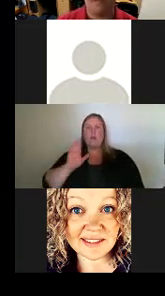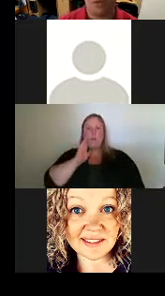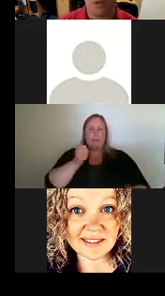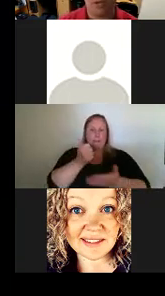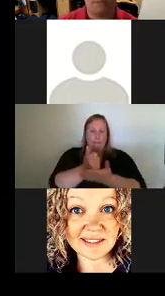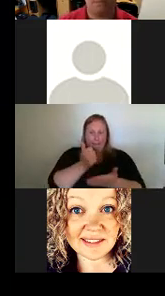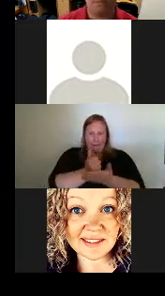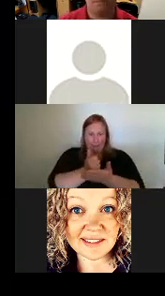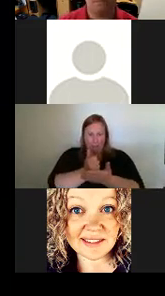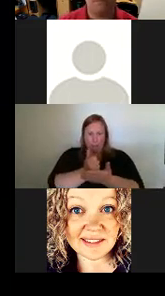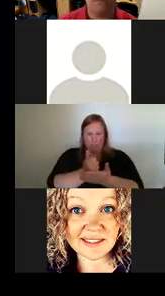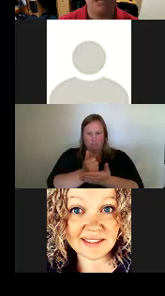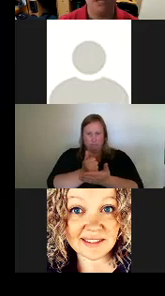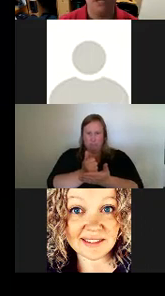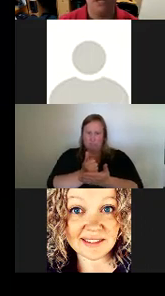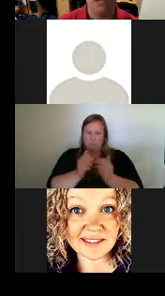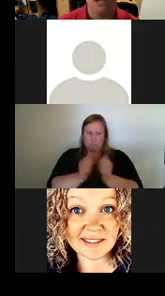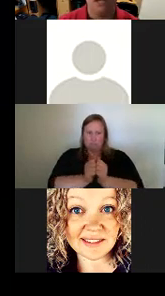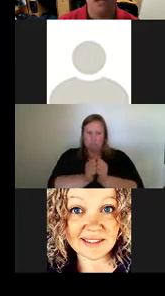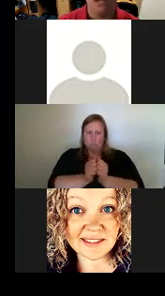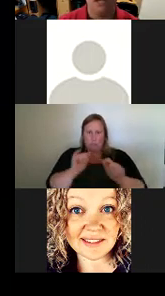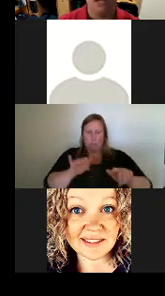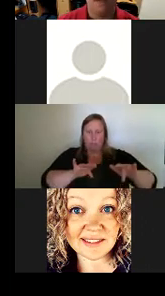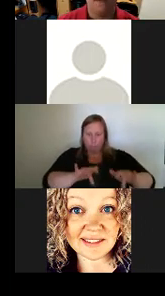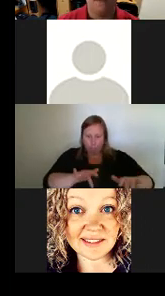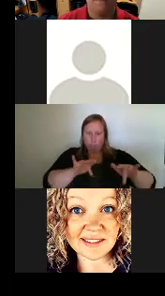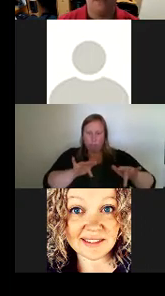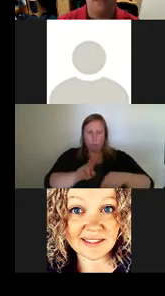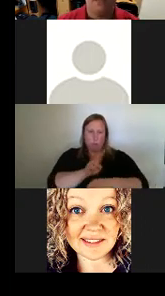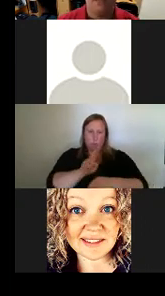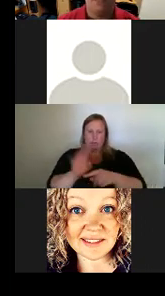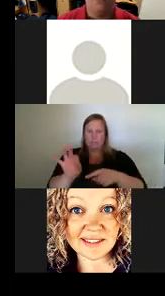FROM TALKING.